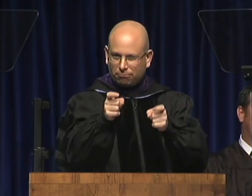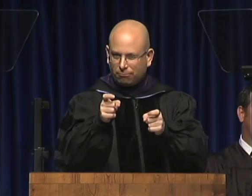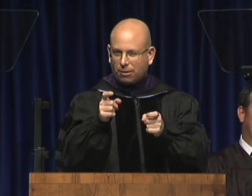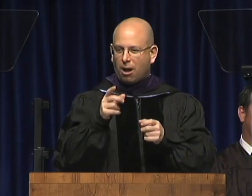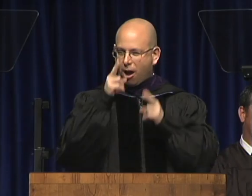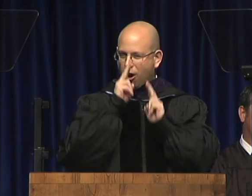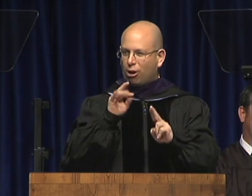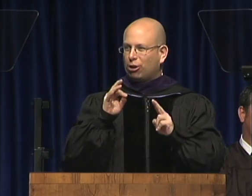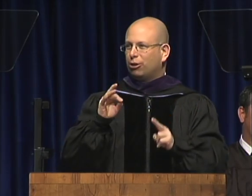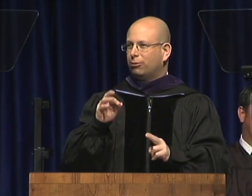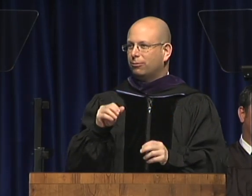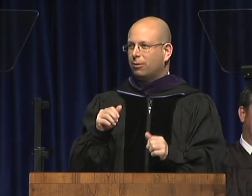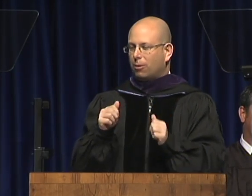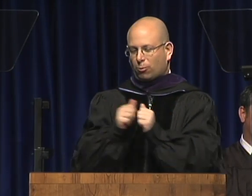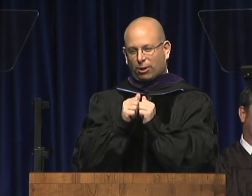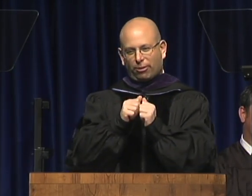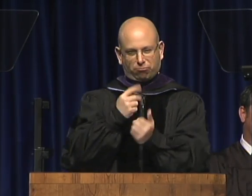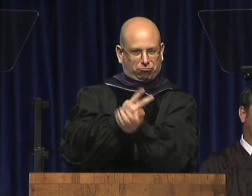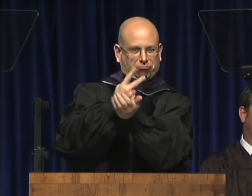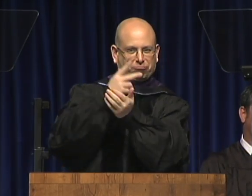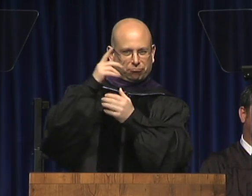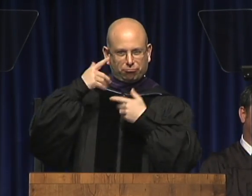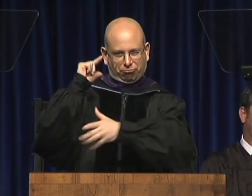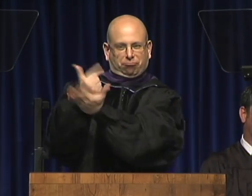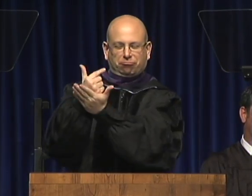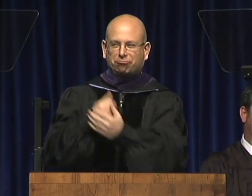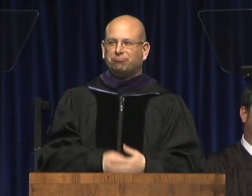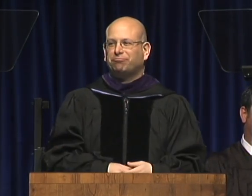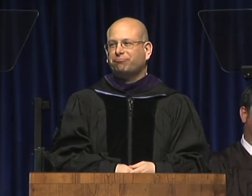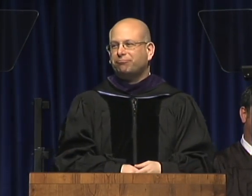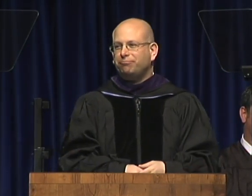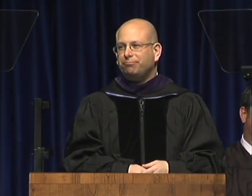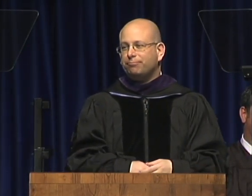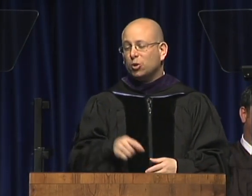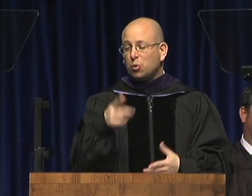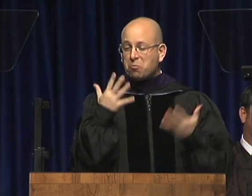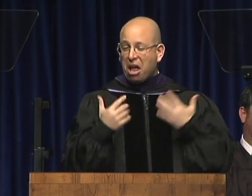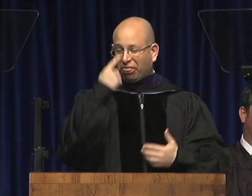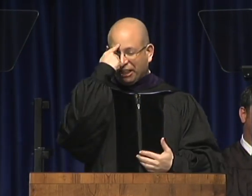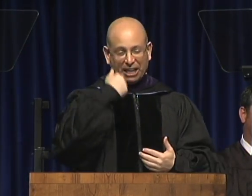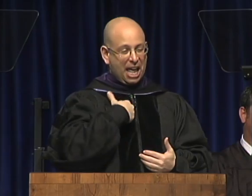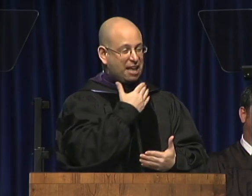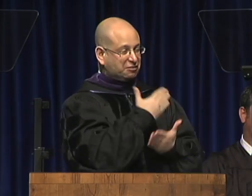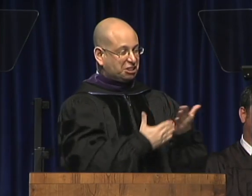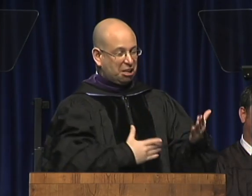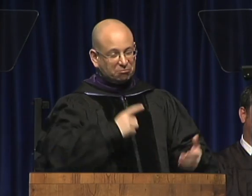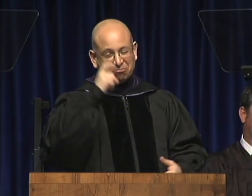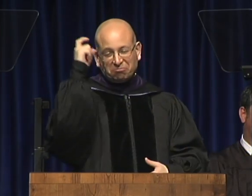As you sit and await the conferring of your graduate honors, you might think